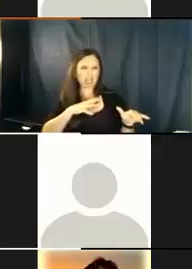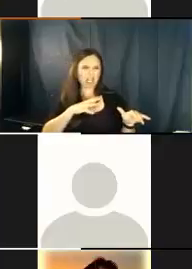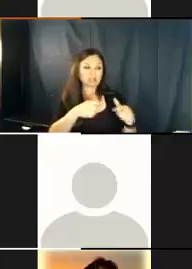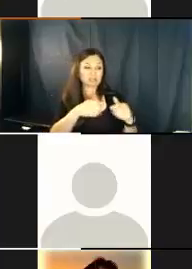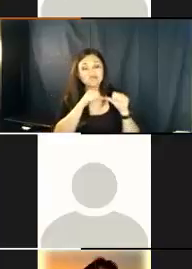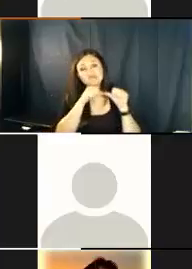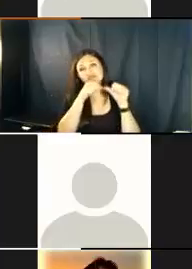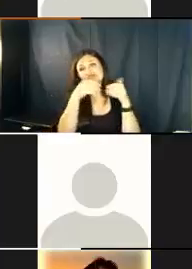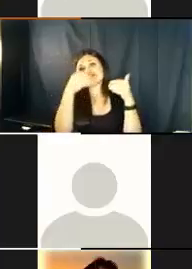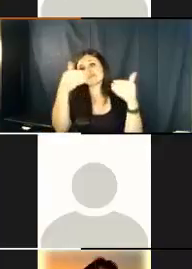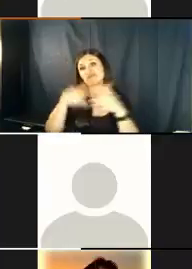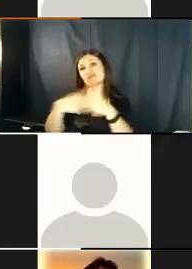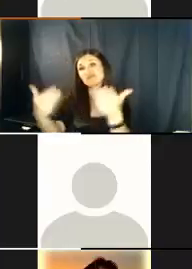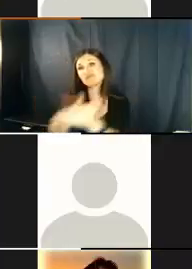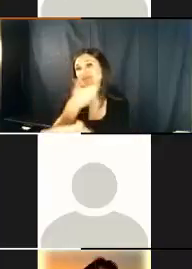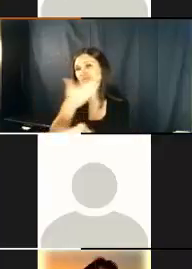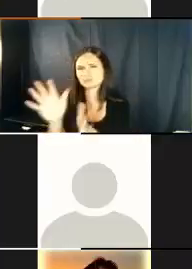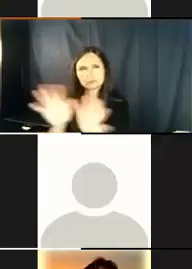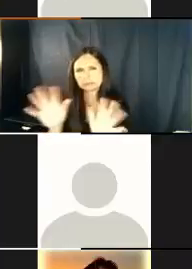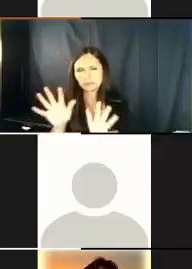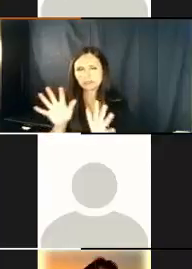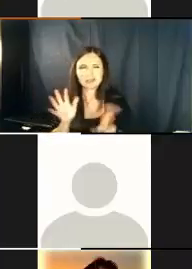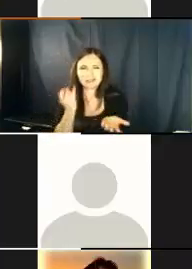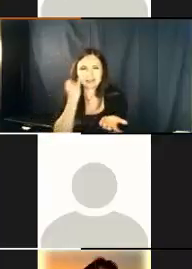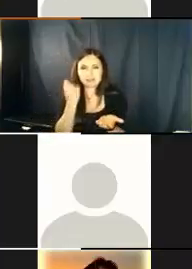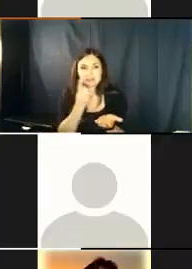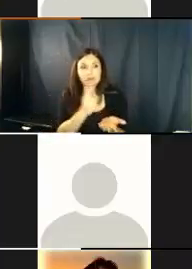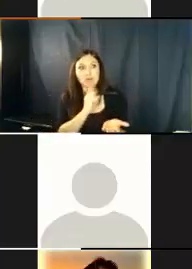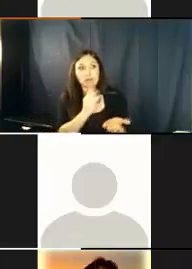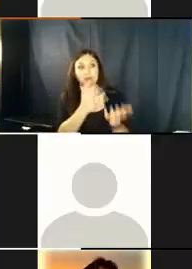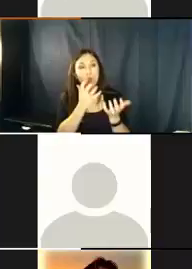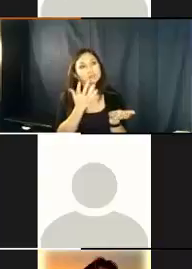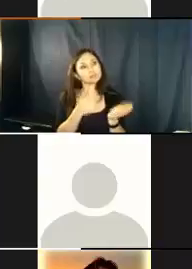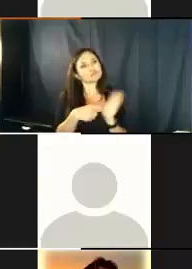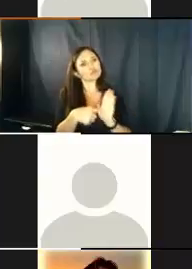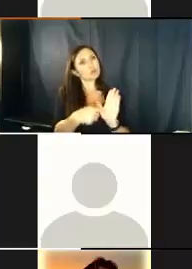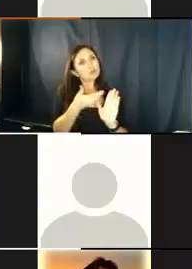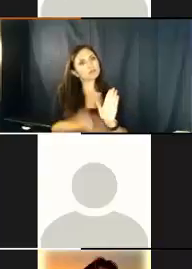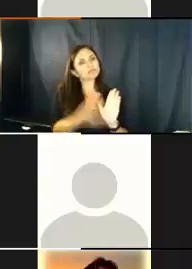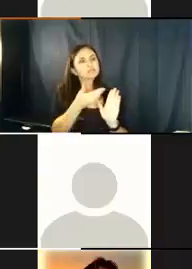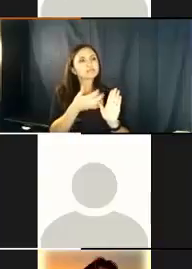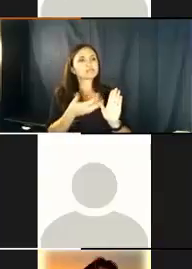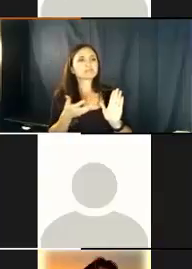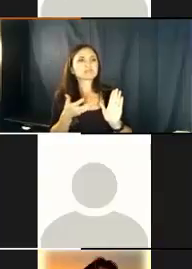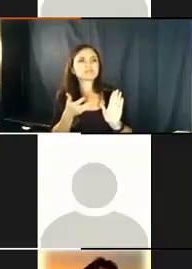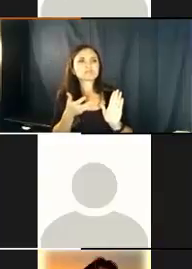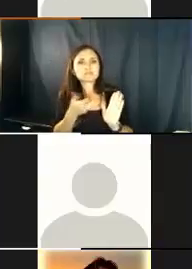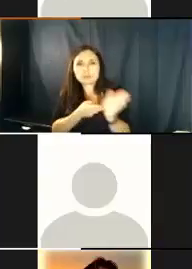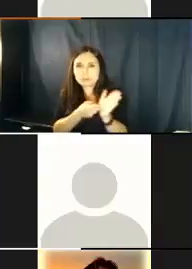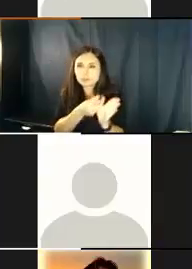you know start the new thing I mean I really you know if it's something I want to show out in my house I'm going to make sure that I do it well.